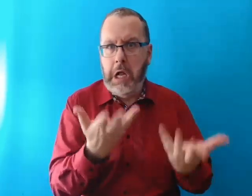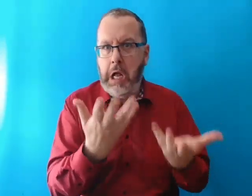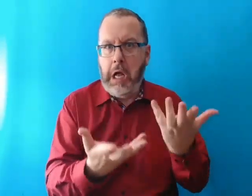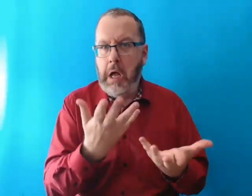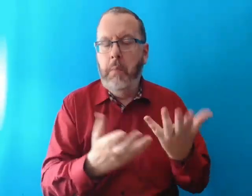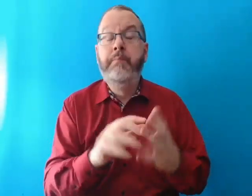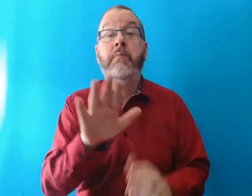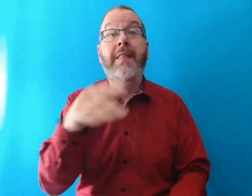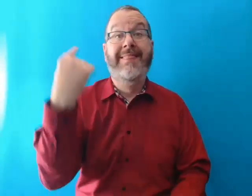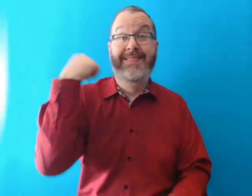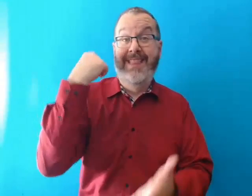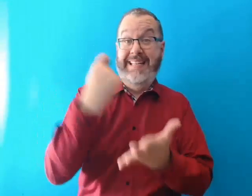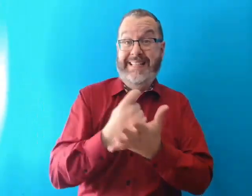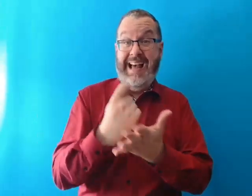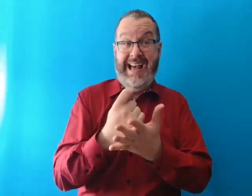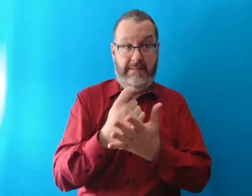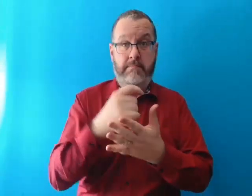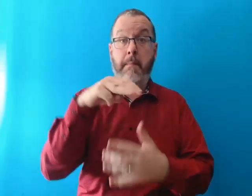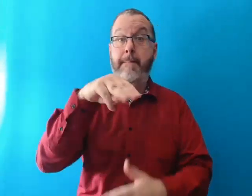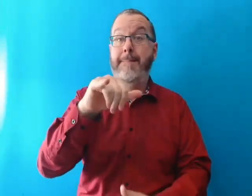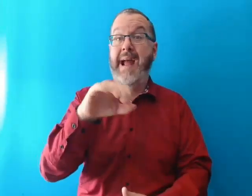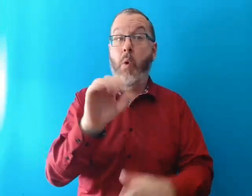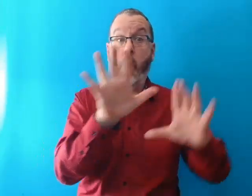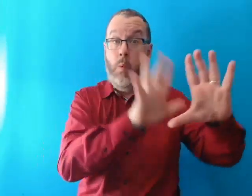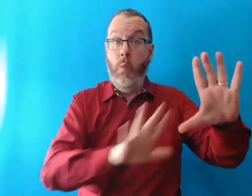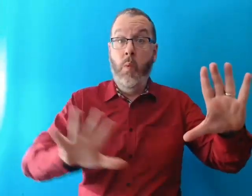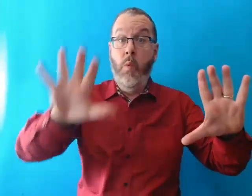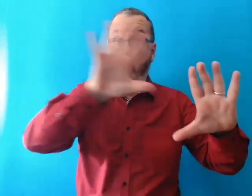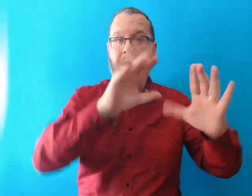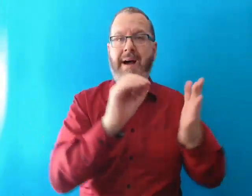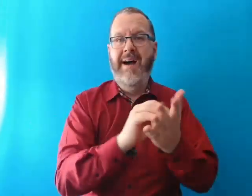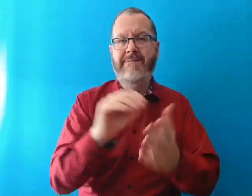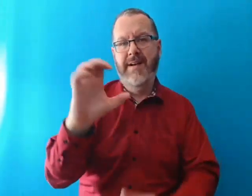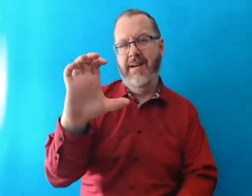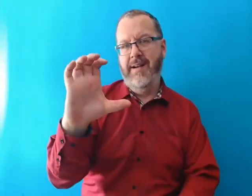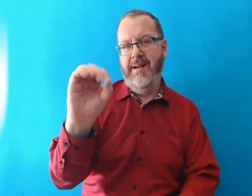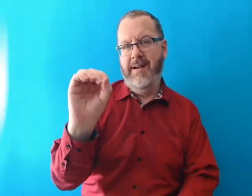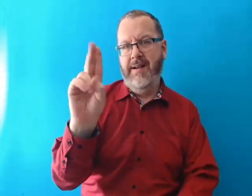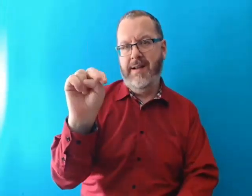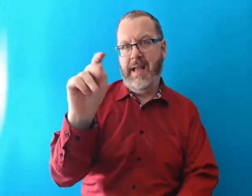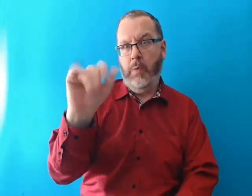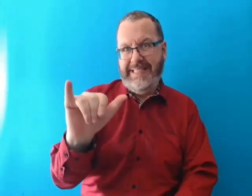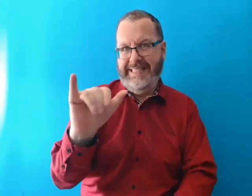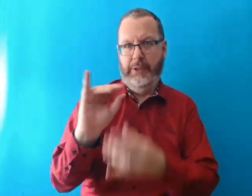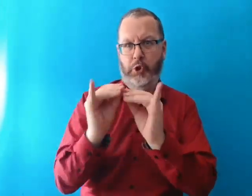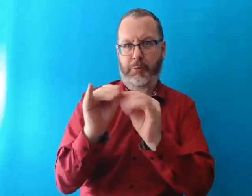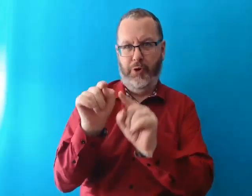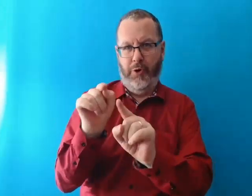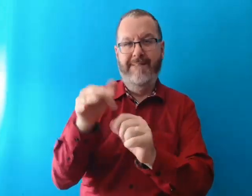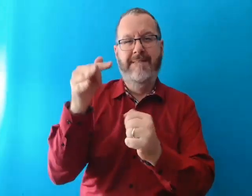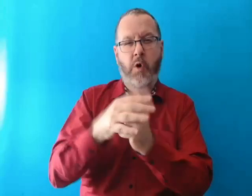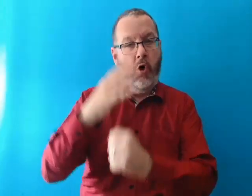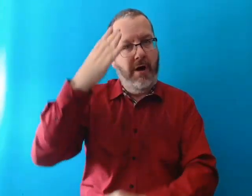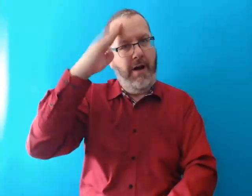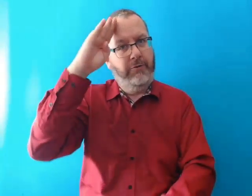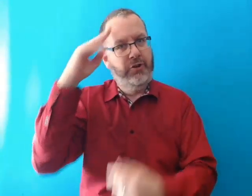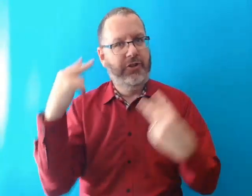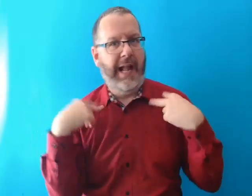Ballinrobe at this time had the use of a county interpreter for Irish language court cases;